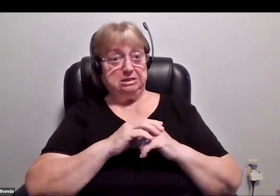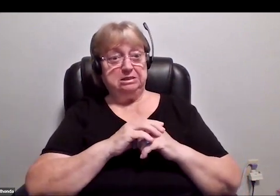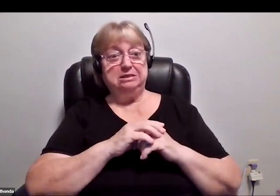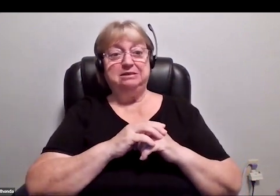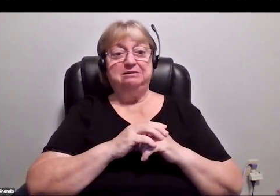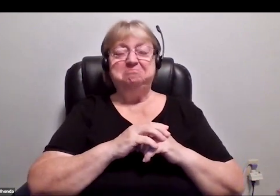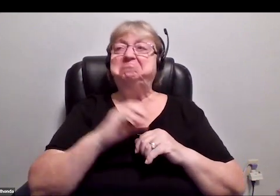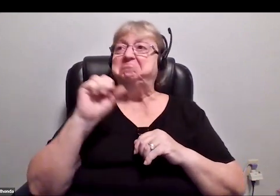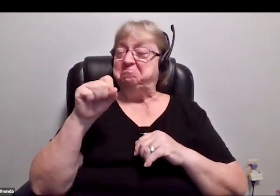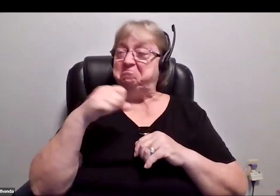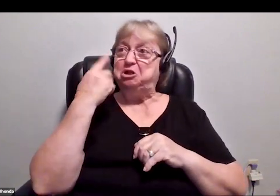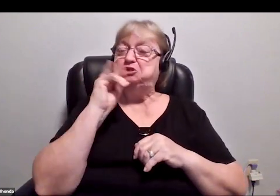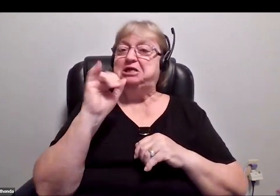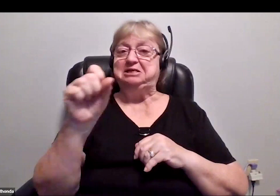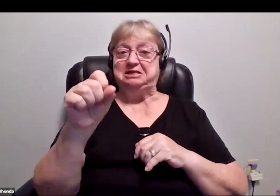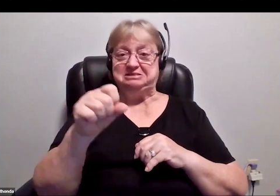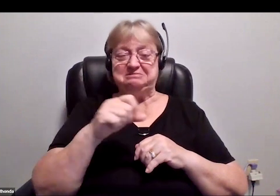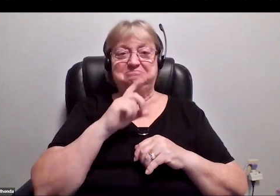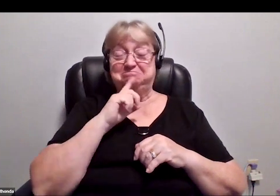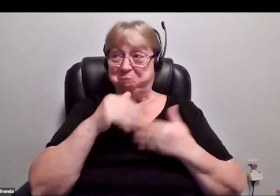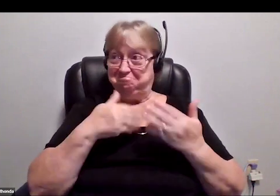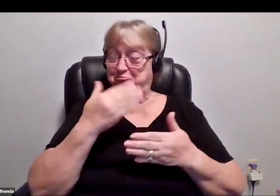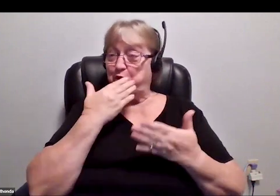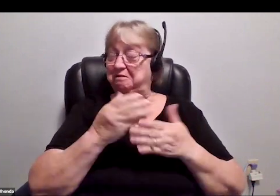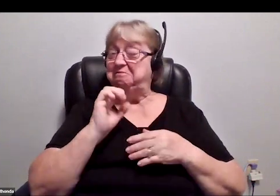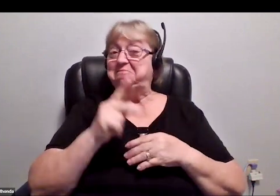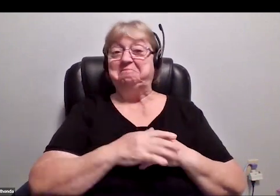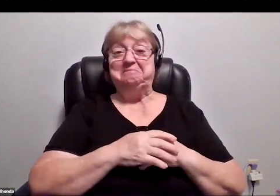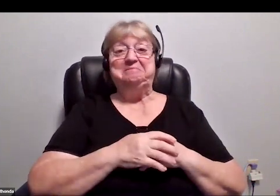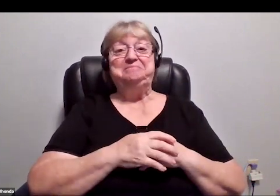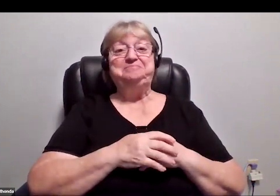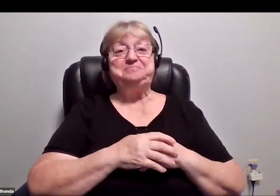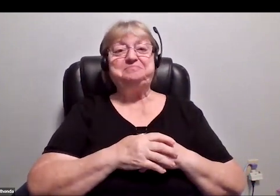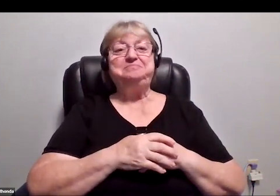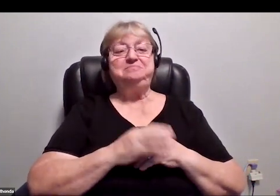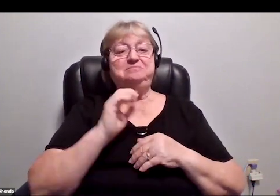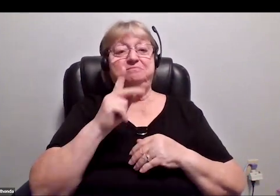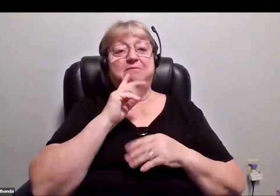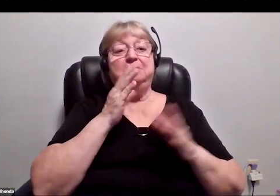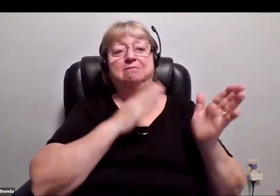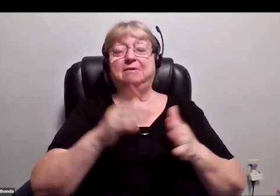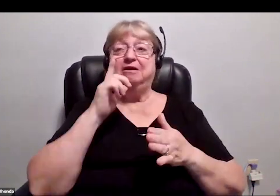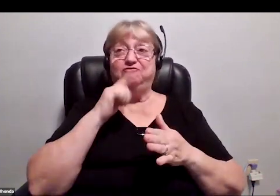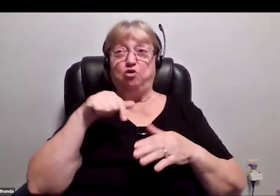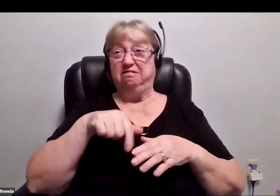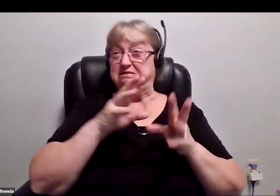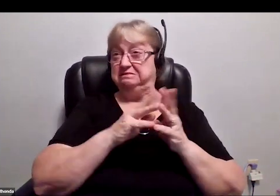It looks like they are. All right, this is going well. The plan for the session, I'll tell you a little bit about me